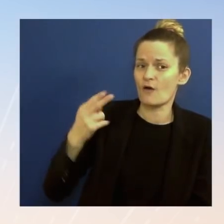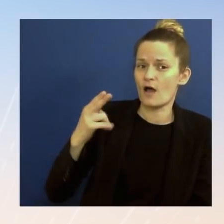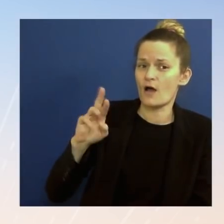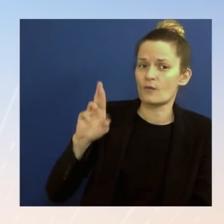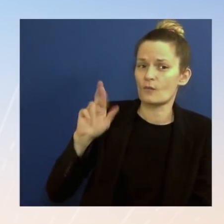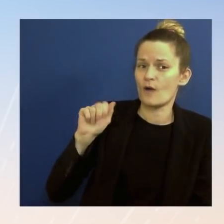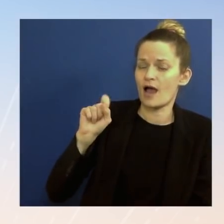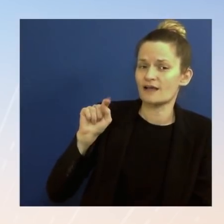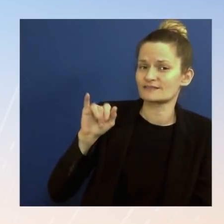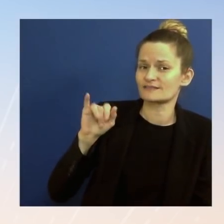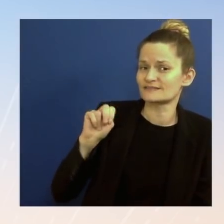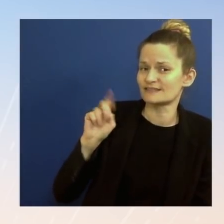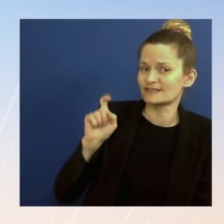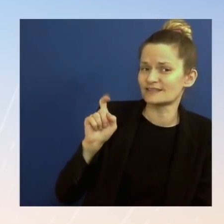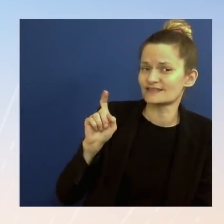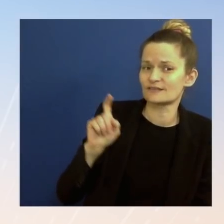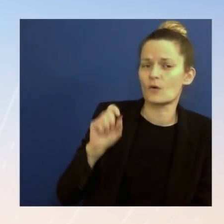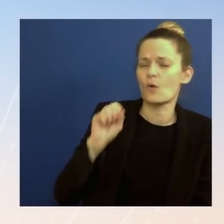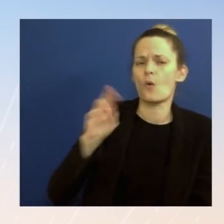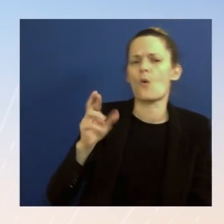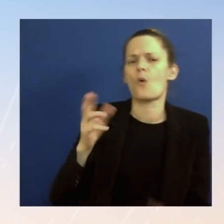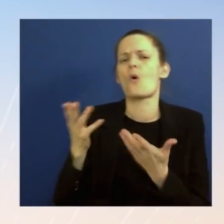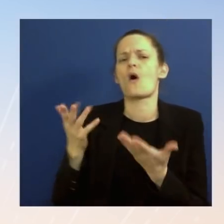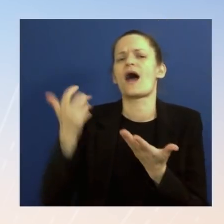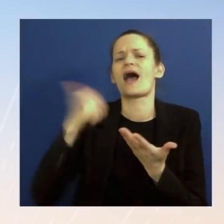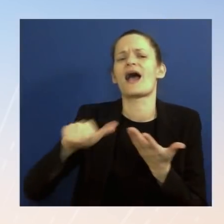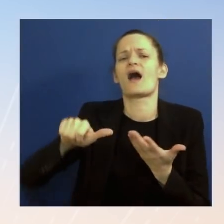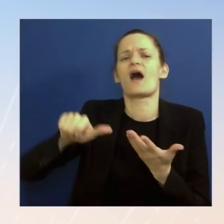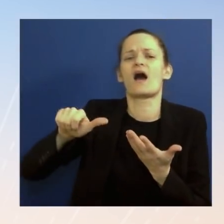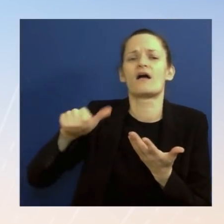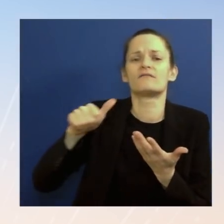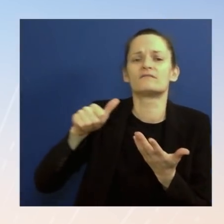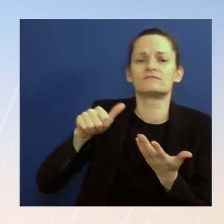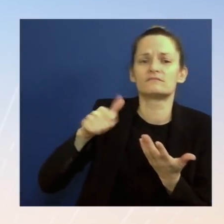We were aware of his position in advance of his -- of Senator Manchin's announcement.